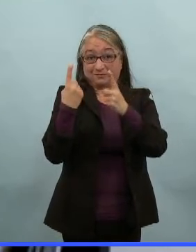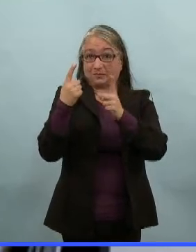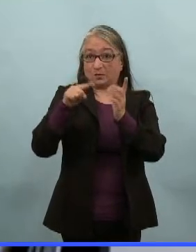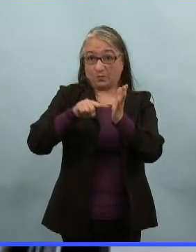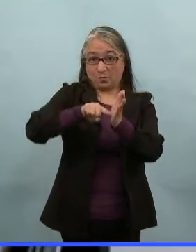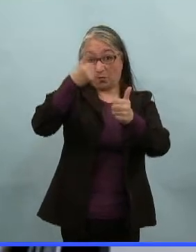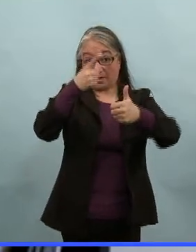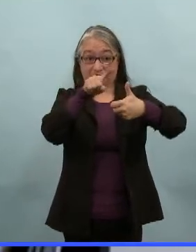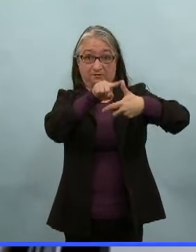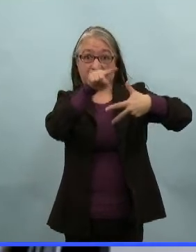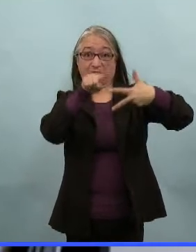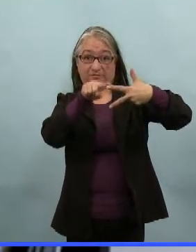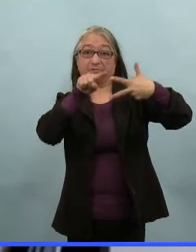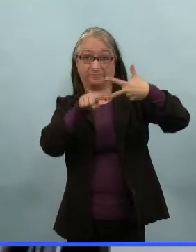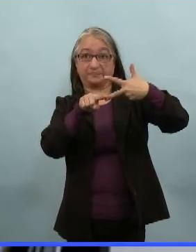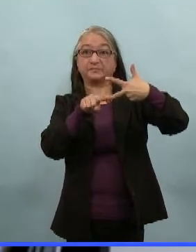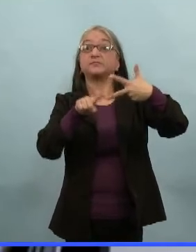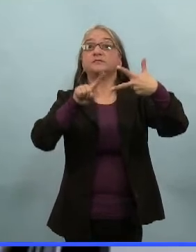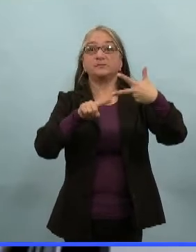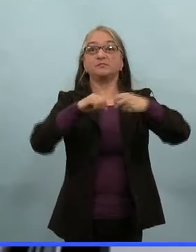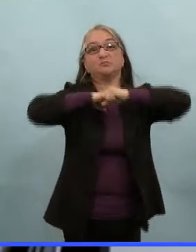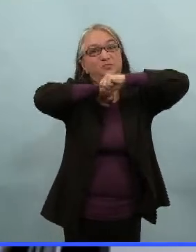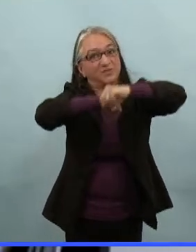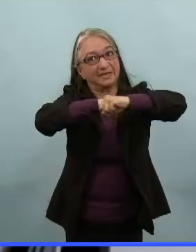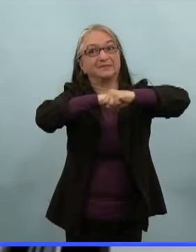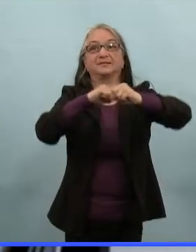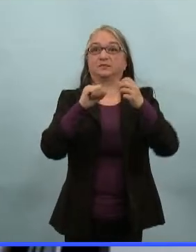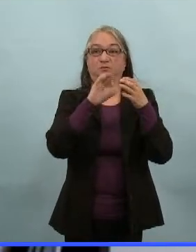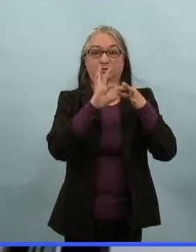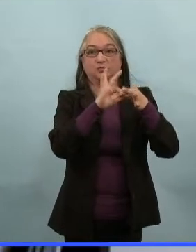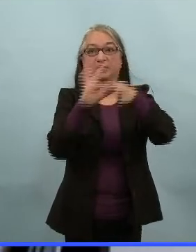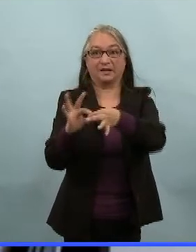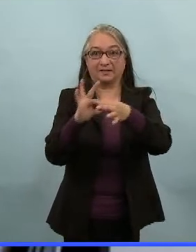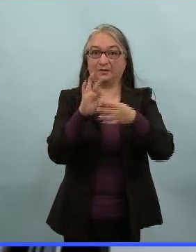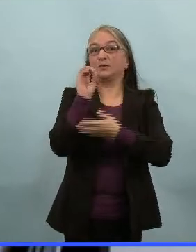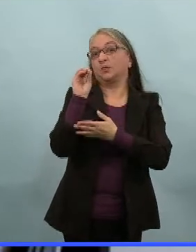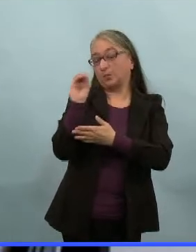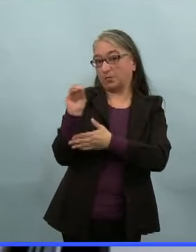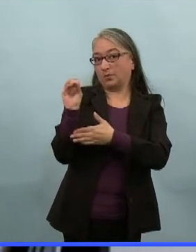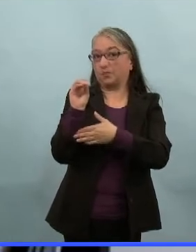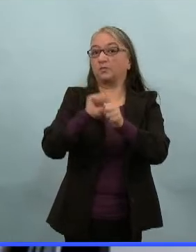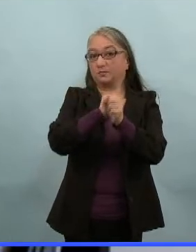against infection with omicron nearly as much as we had hoped or as much as we've seen with